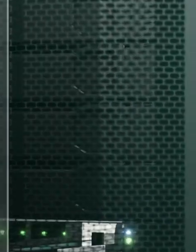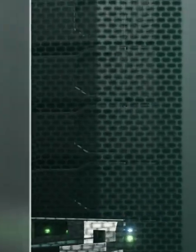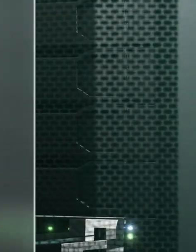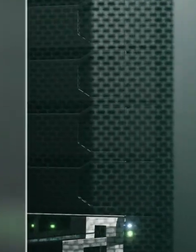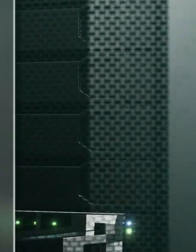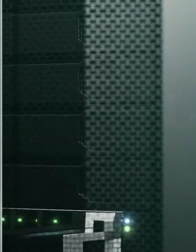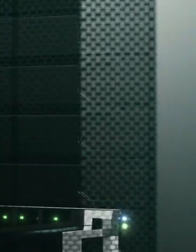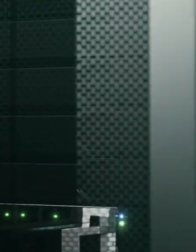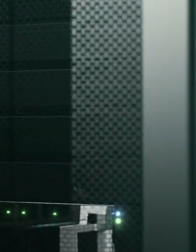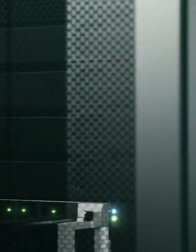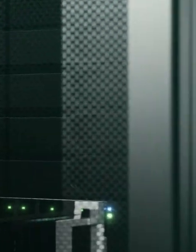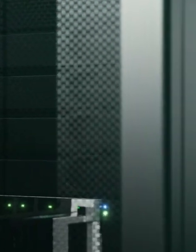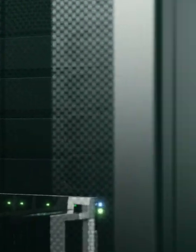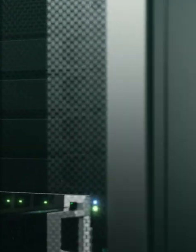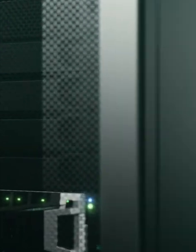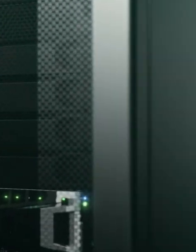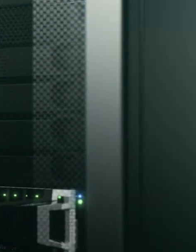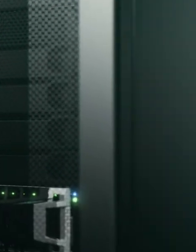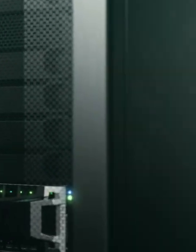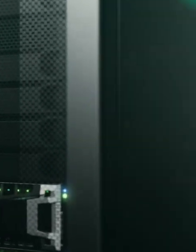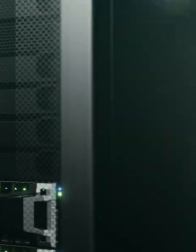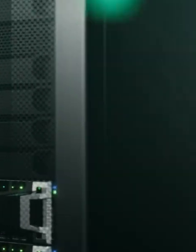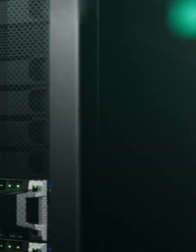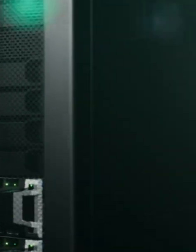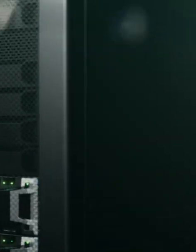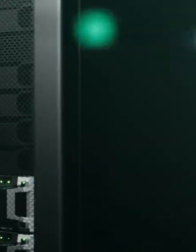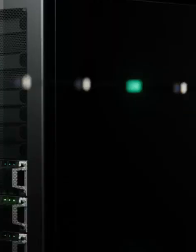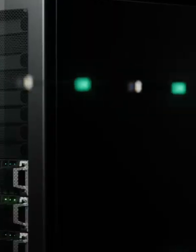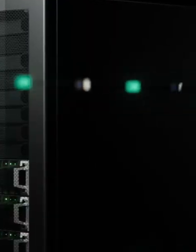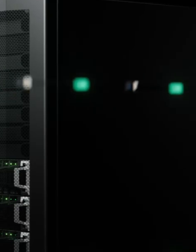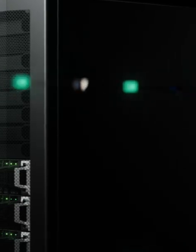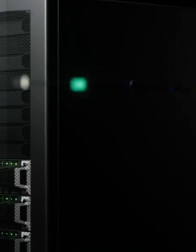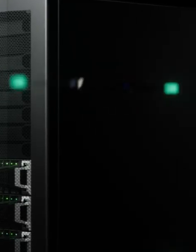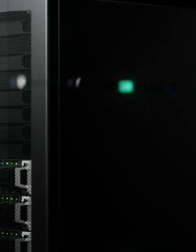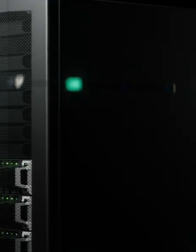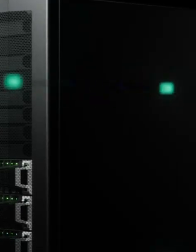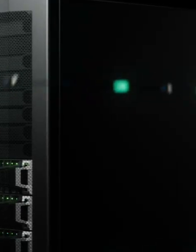No delays, no additional processing steps, and it doesn't stop there.